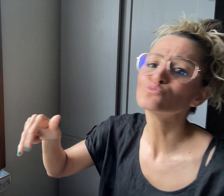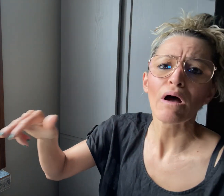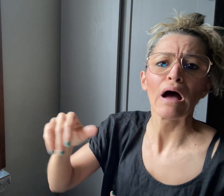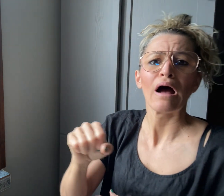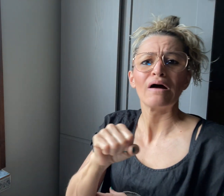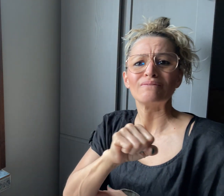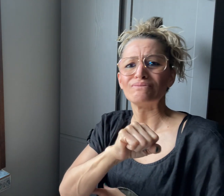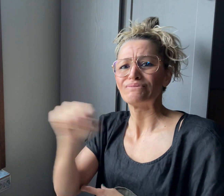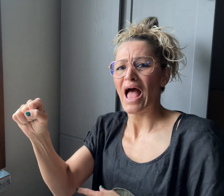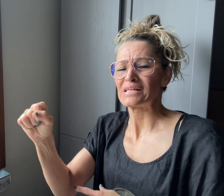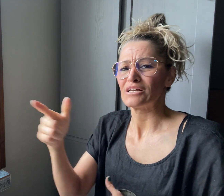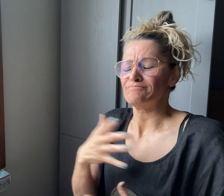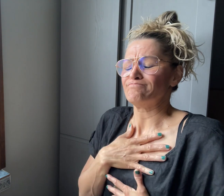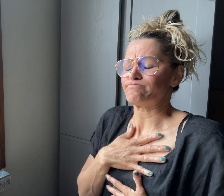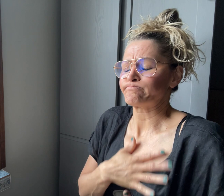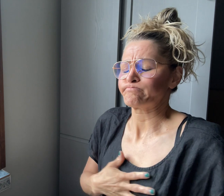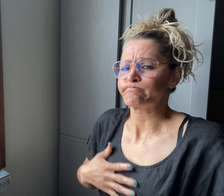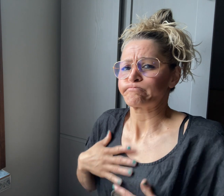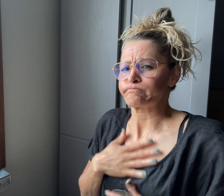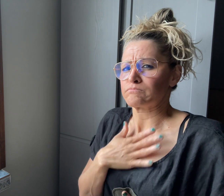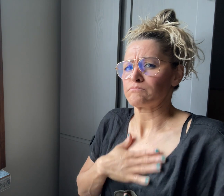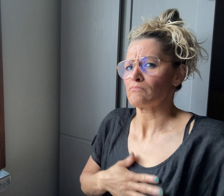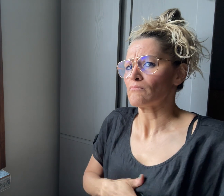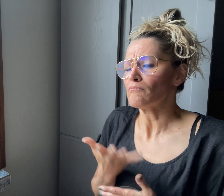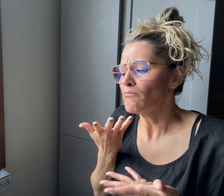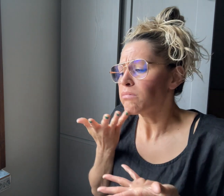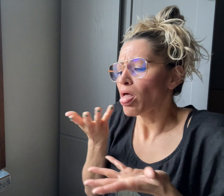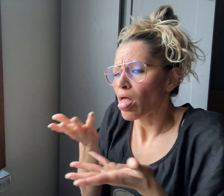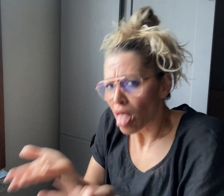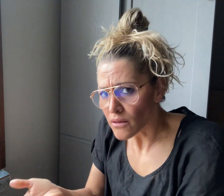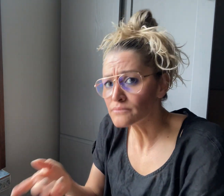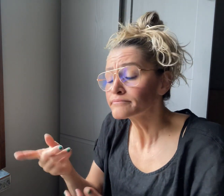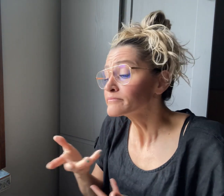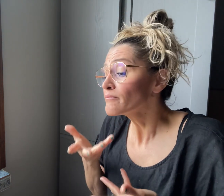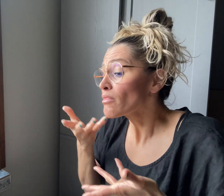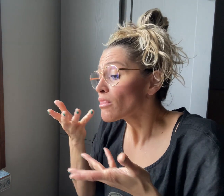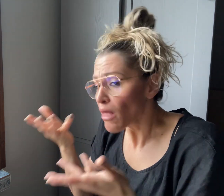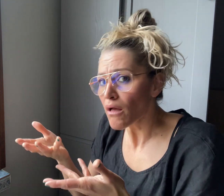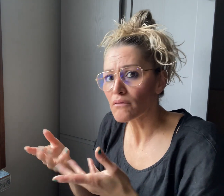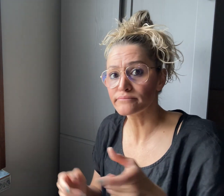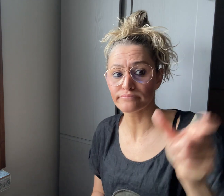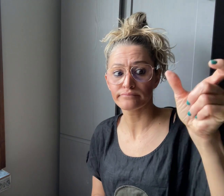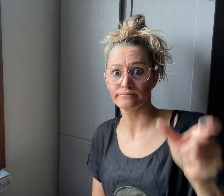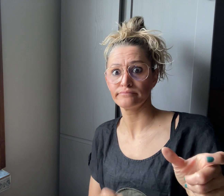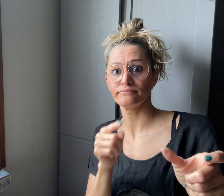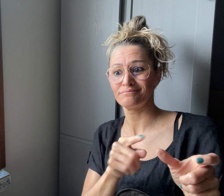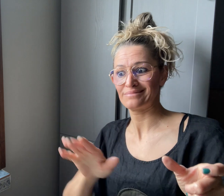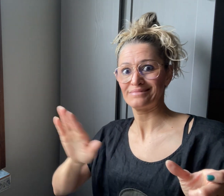to throw up. A male family member of hers saw her, and